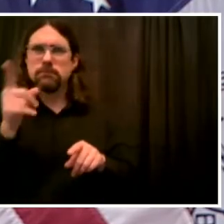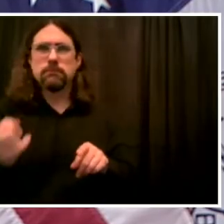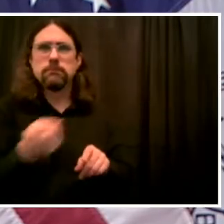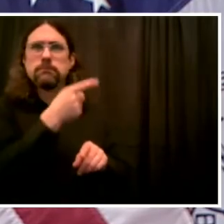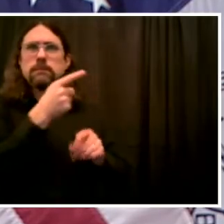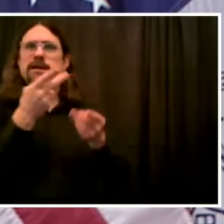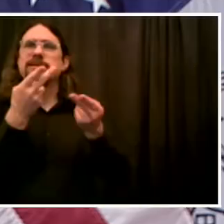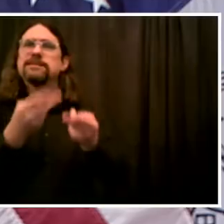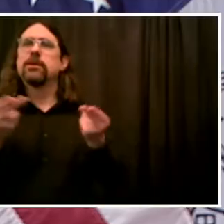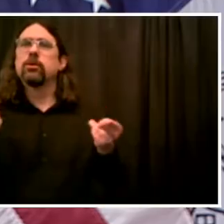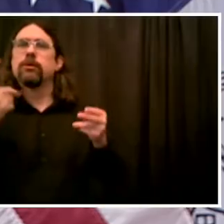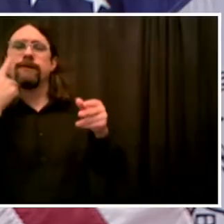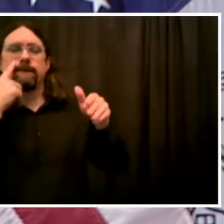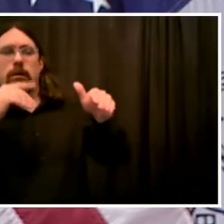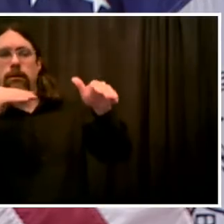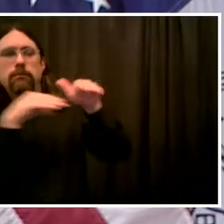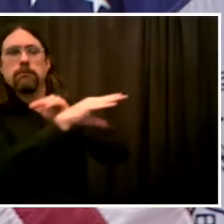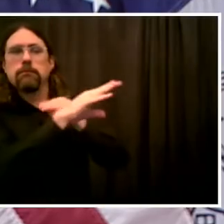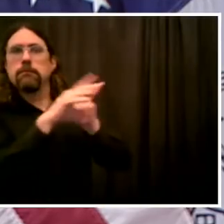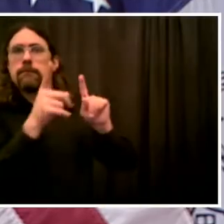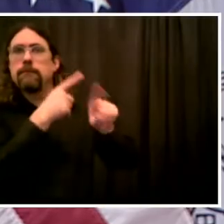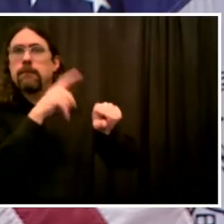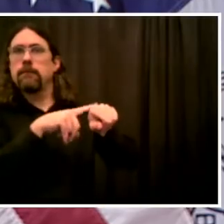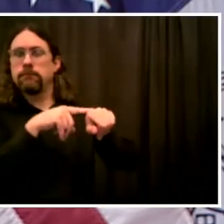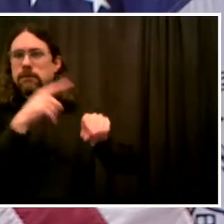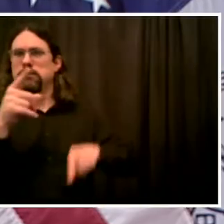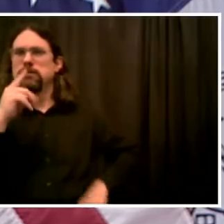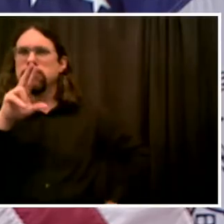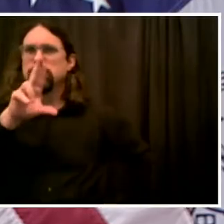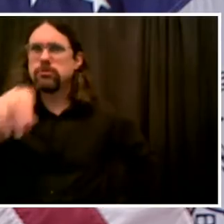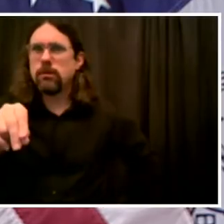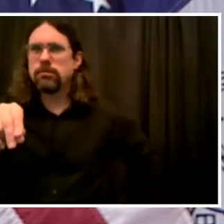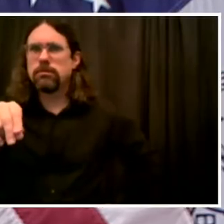DOZENS OF PEOPLE GETTING DRPPOED OF FTHERE. SO I WANT TO TALK-- K ASY OU ABOUT THA T